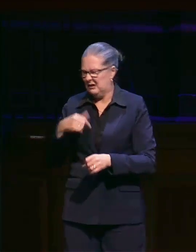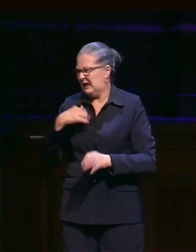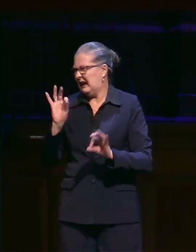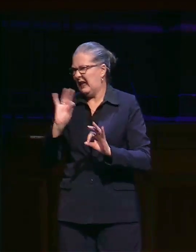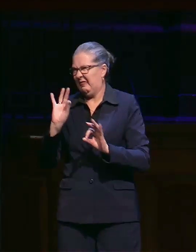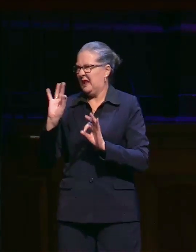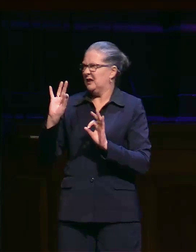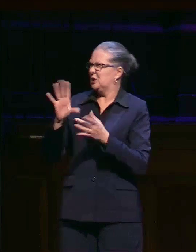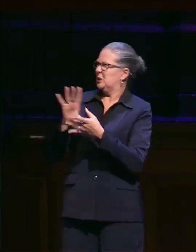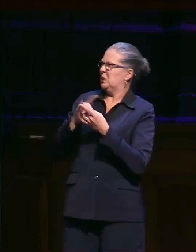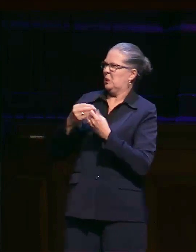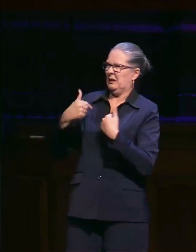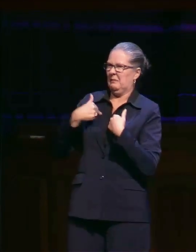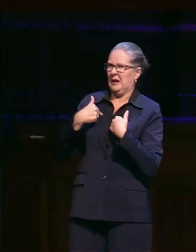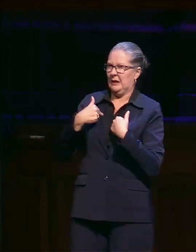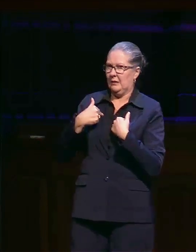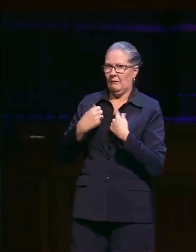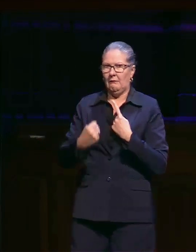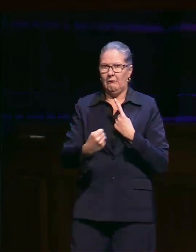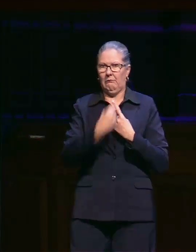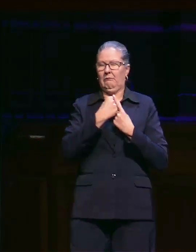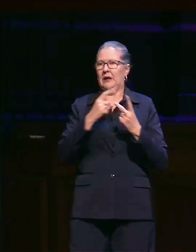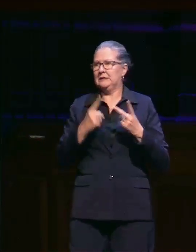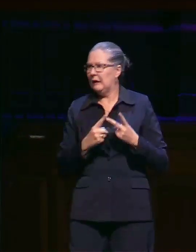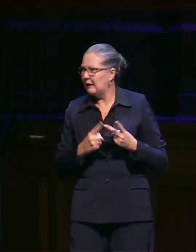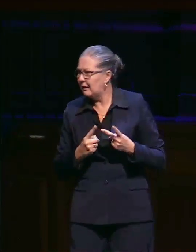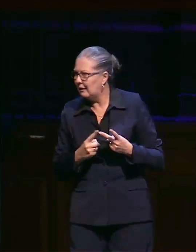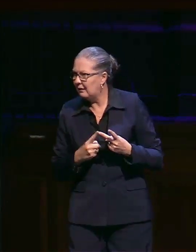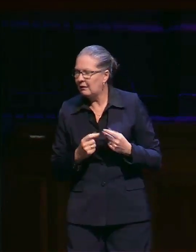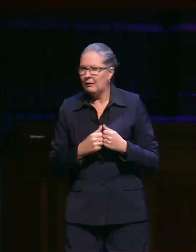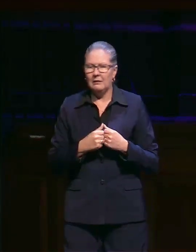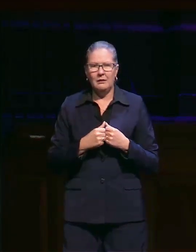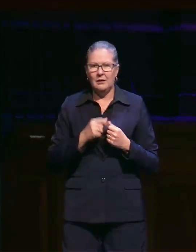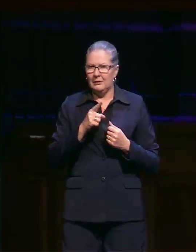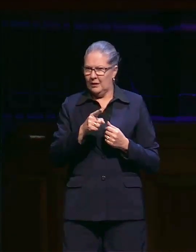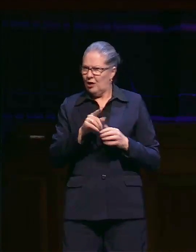me second blow a woman roughly my age who fiercely wasn't interested in